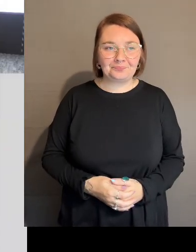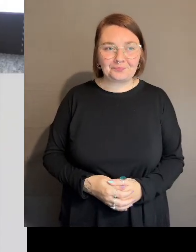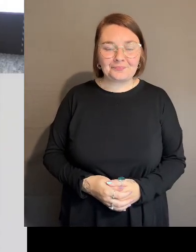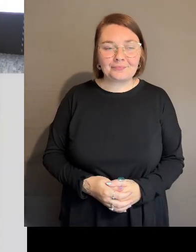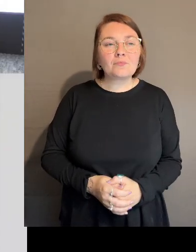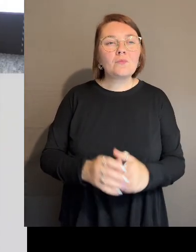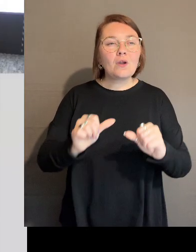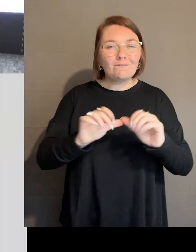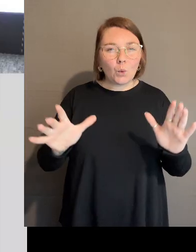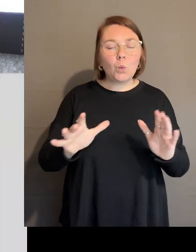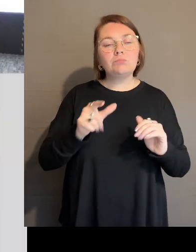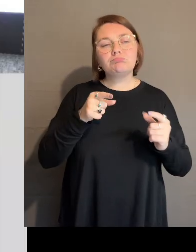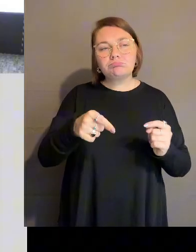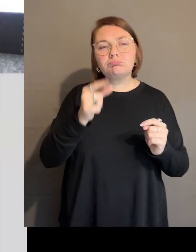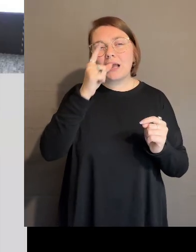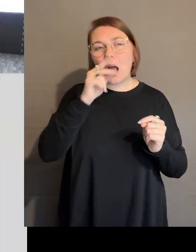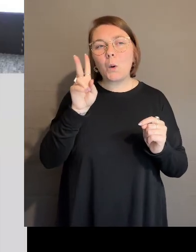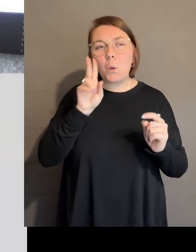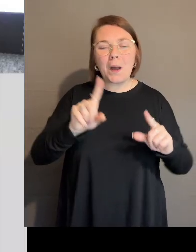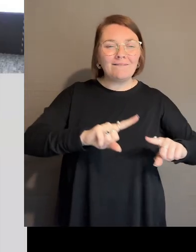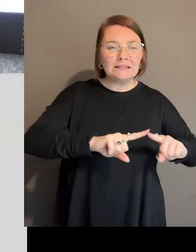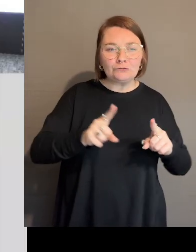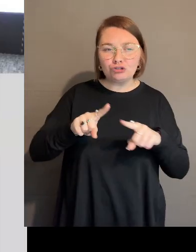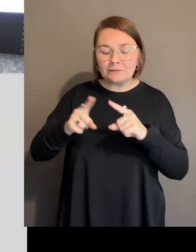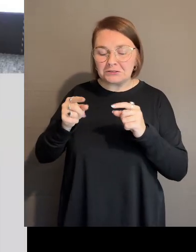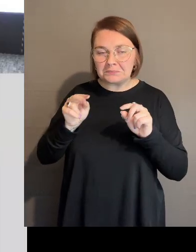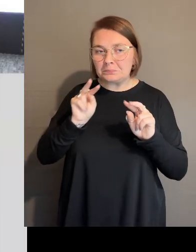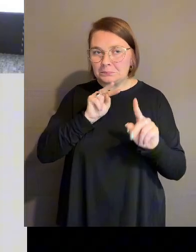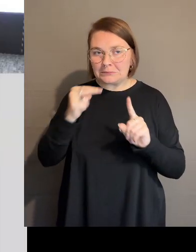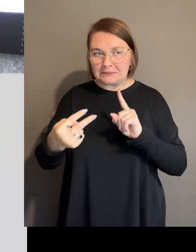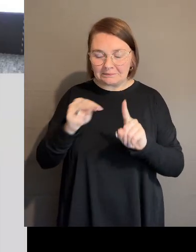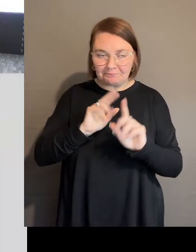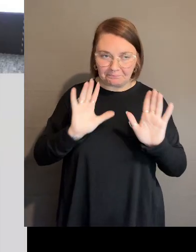Of course, you can look at this, in different ways, and you can…